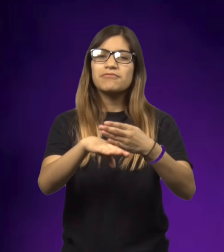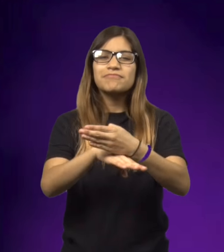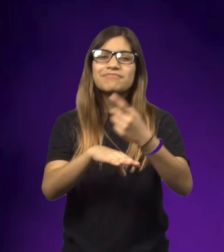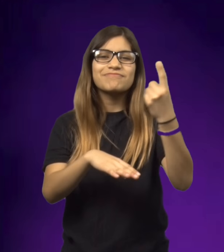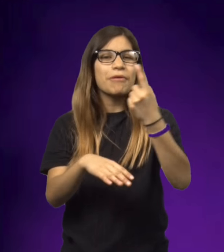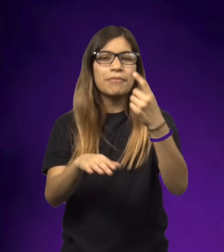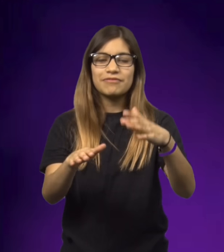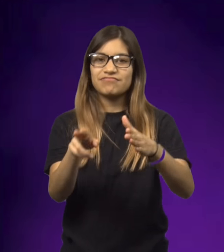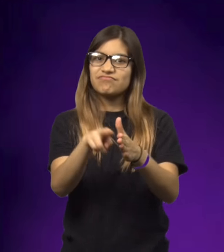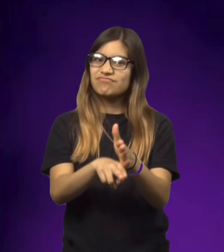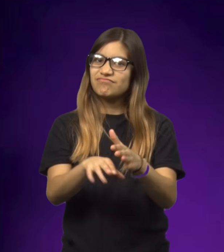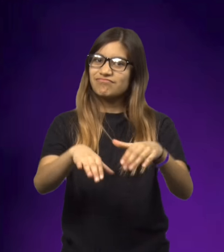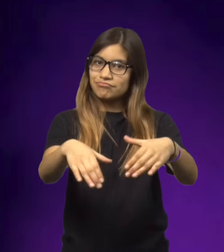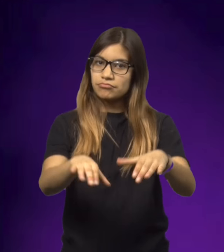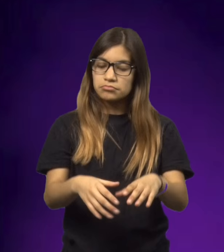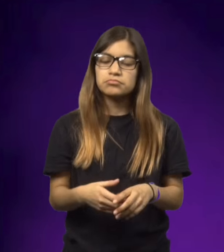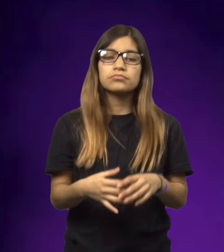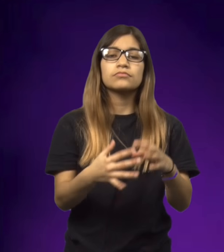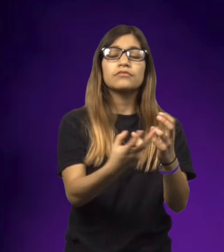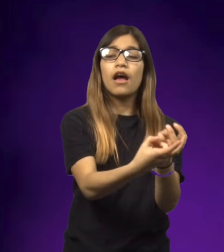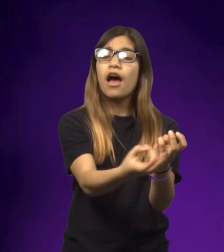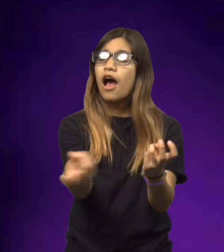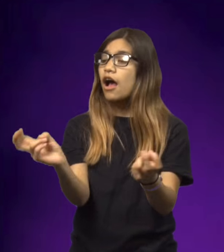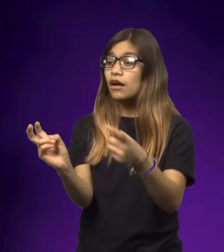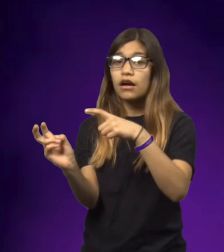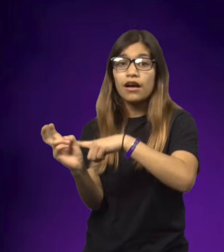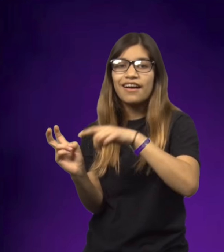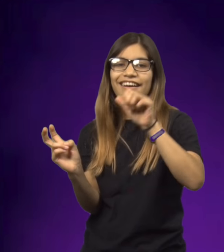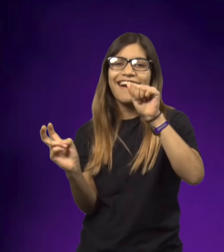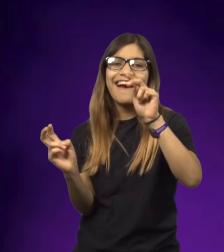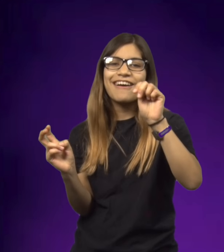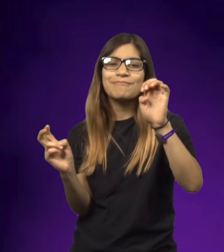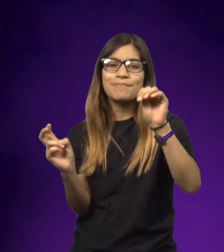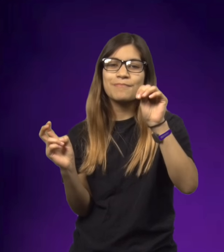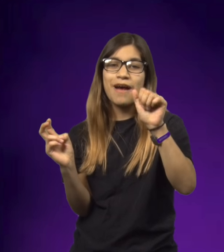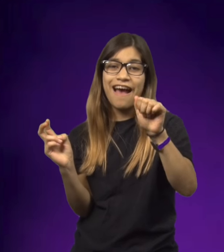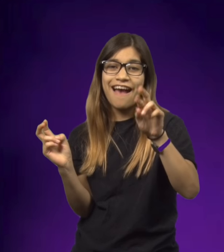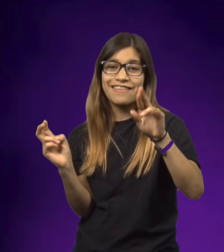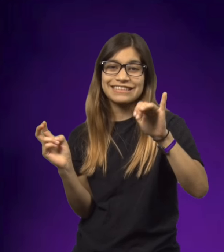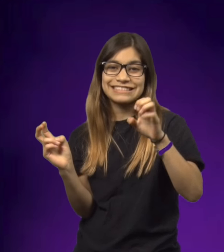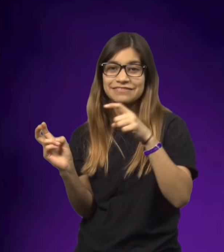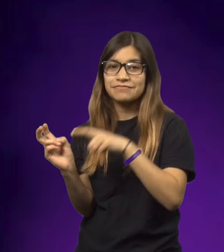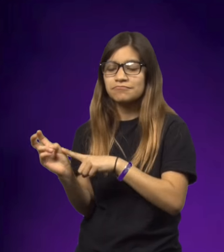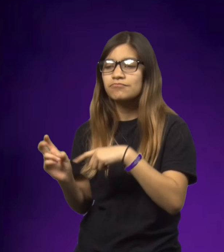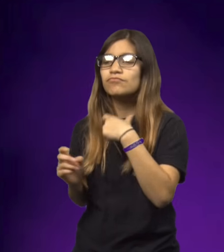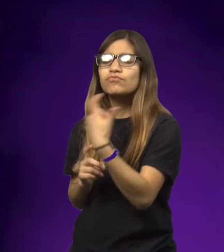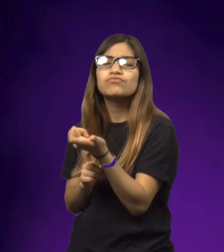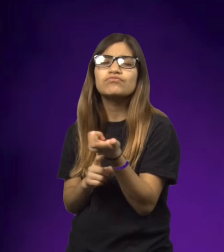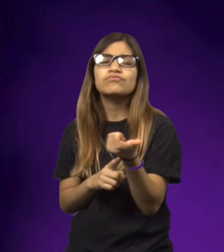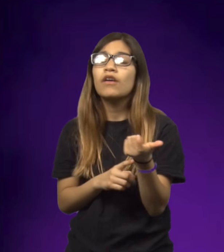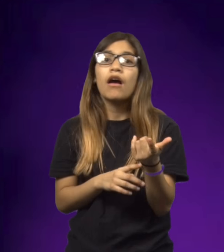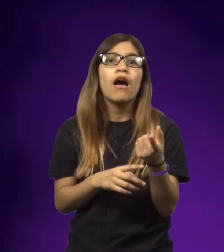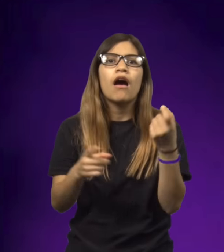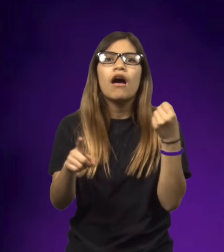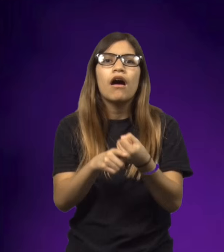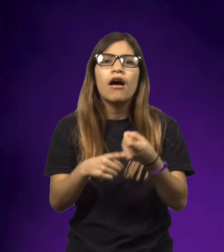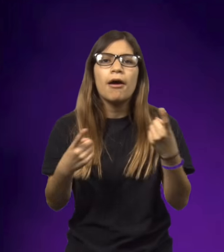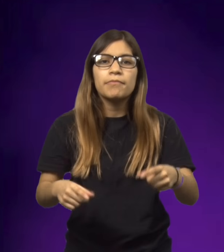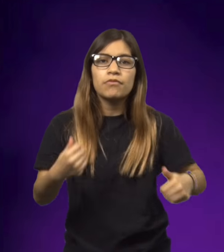around in the living room and there was a coffin in the middle. And Annemarie was sitting there as well and she was watching everybody in the room.